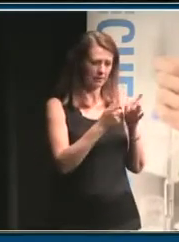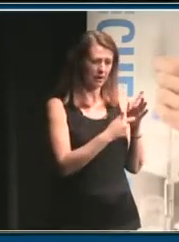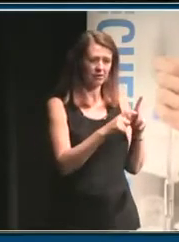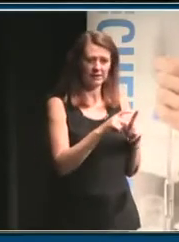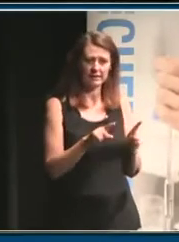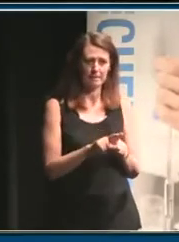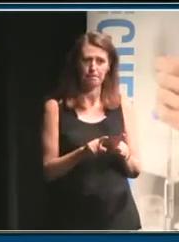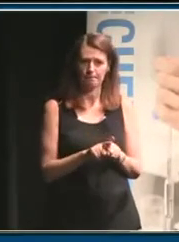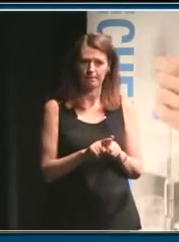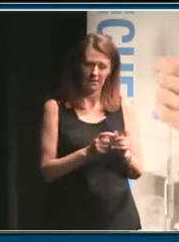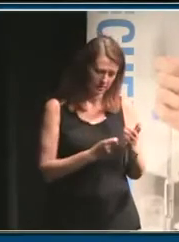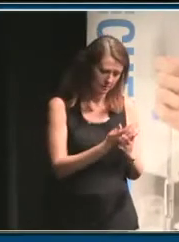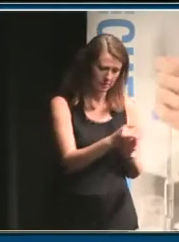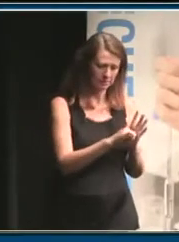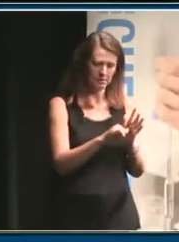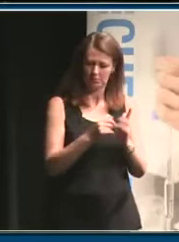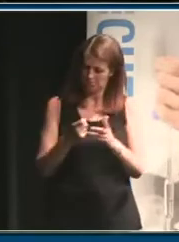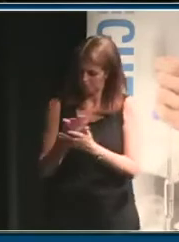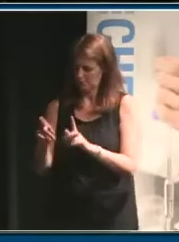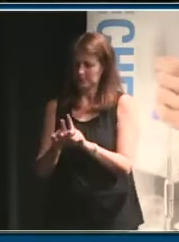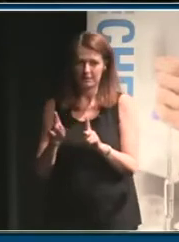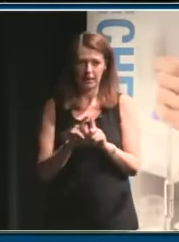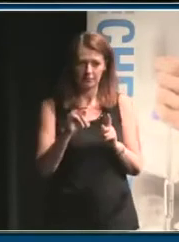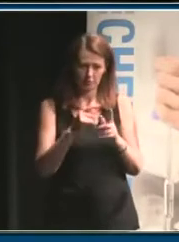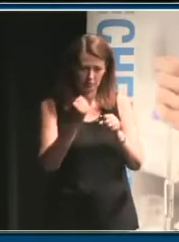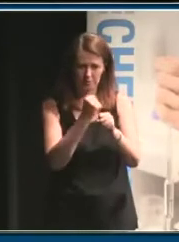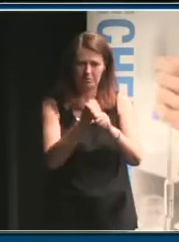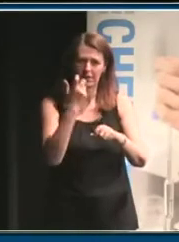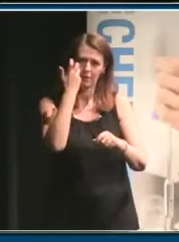They spend the same amount of money inventing their future as they make sure they're compliant